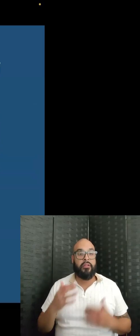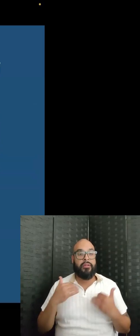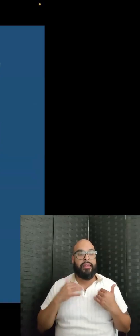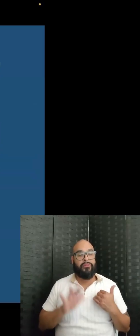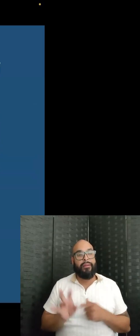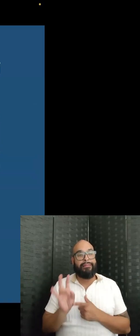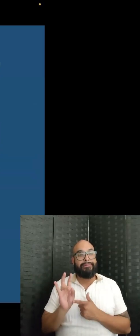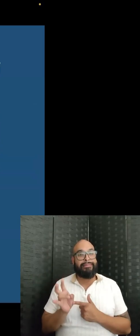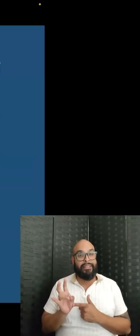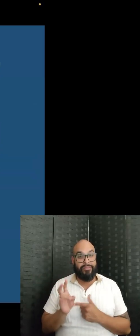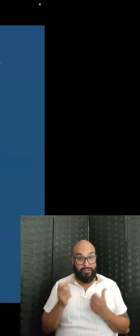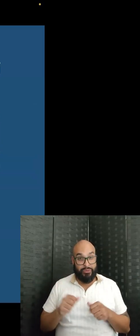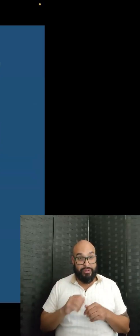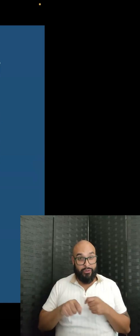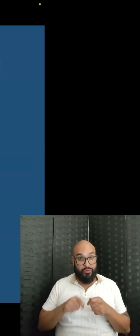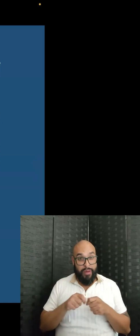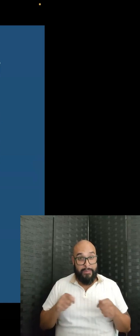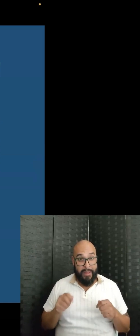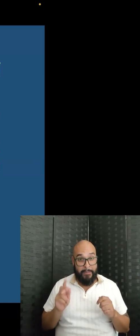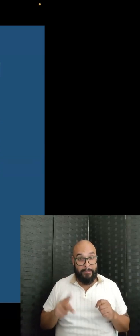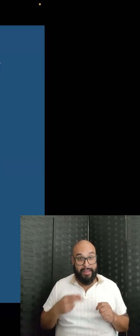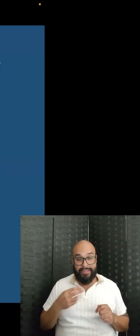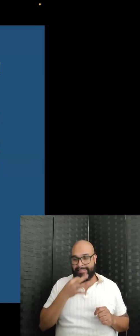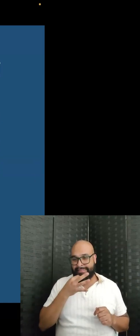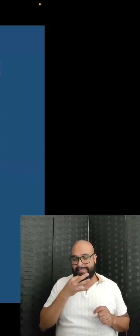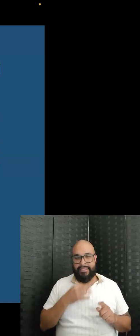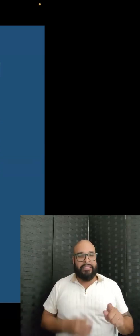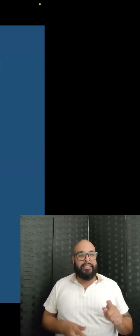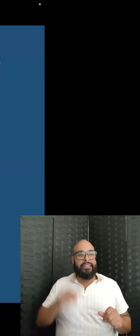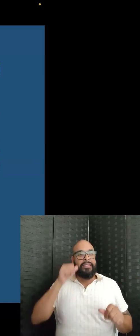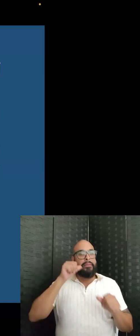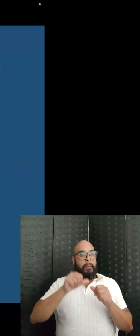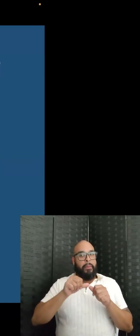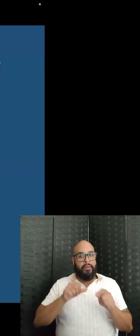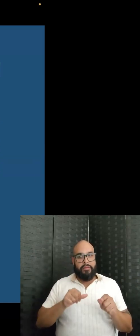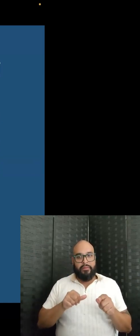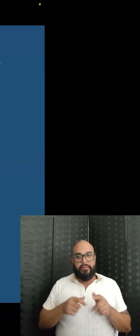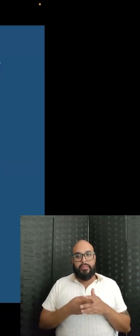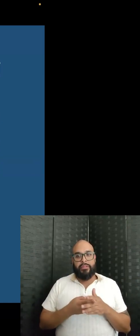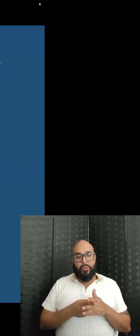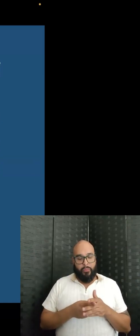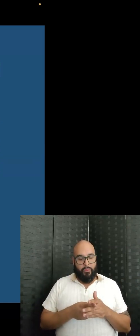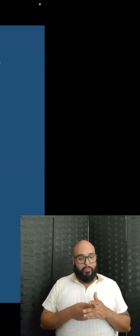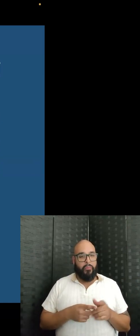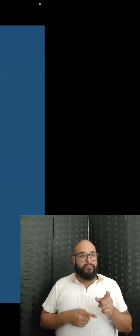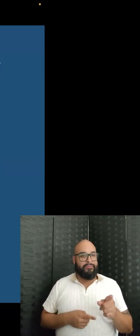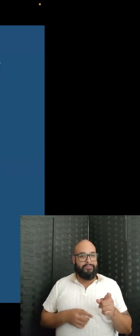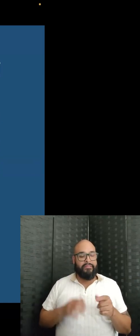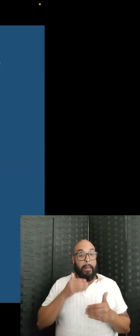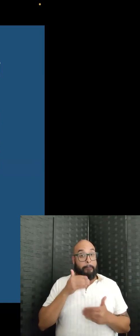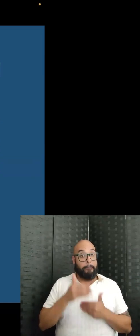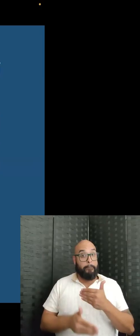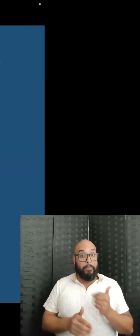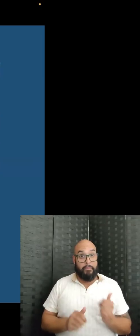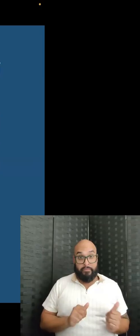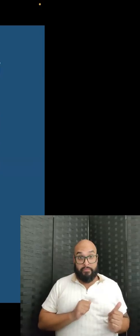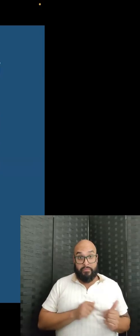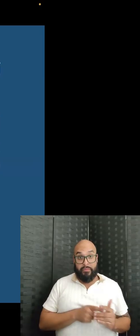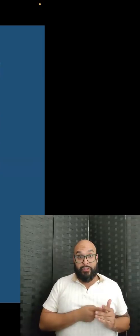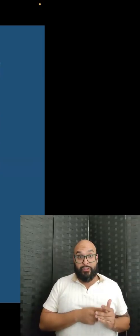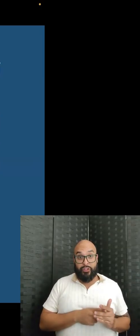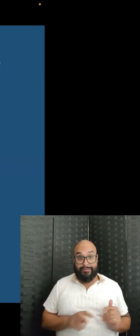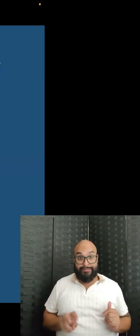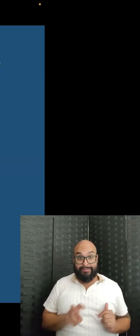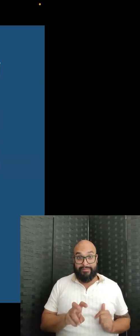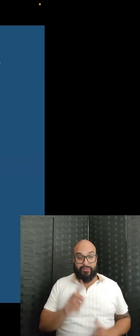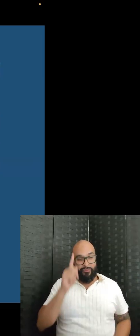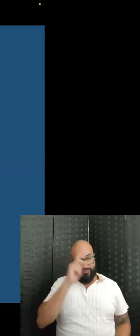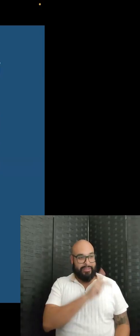But as I mentioned at the very beginning, this was a process I embarked on for a very personal reason, because I needed to get my daughter some help.